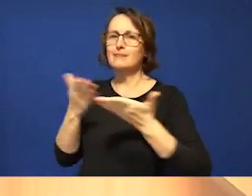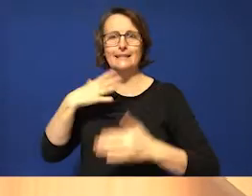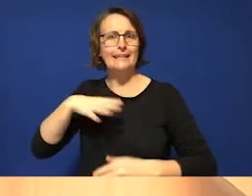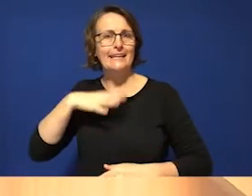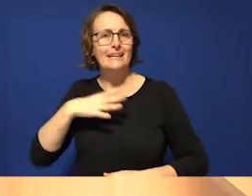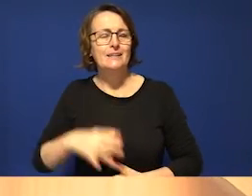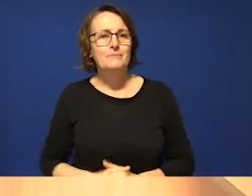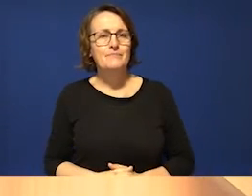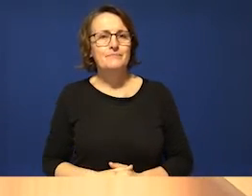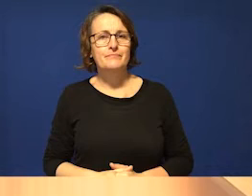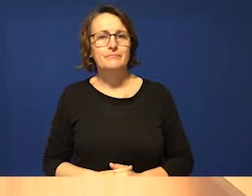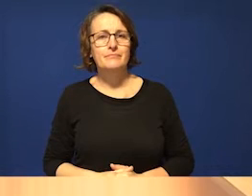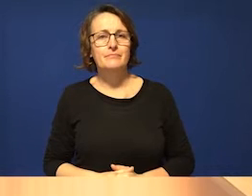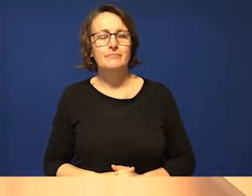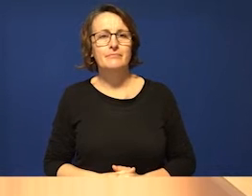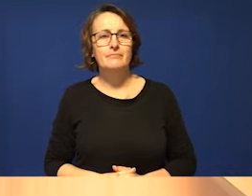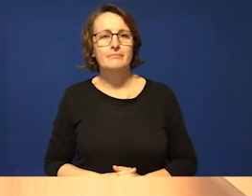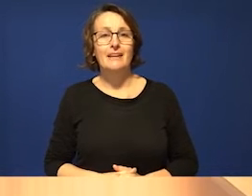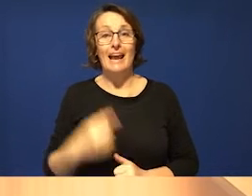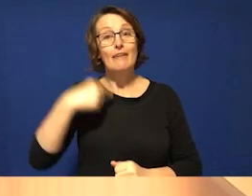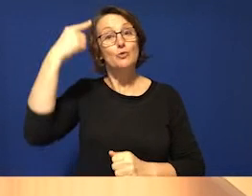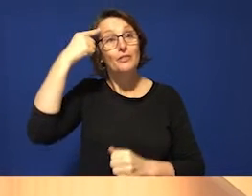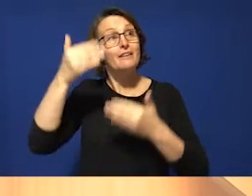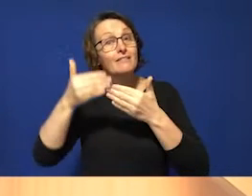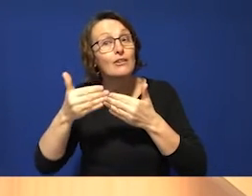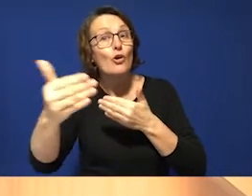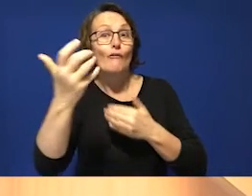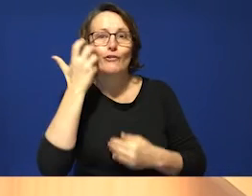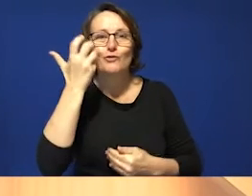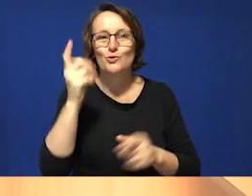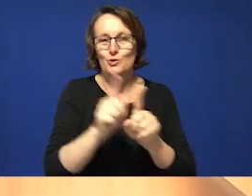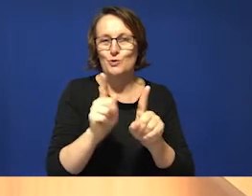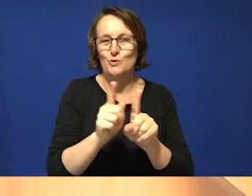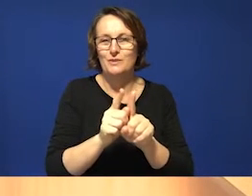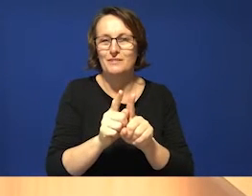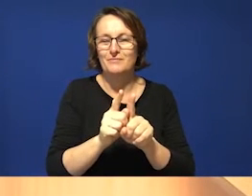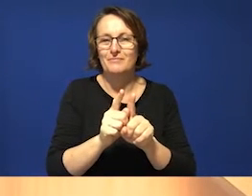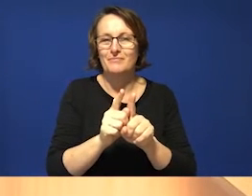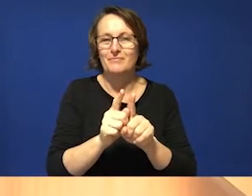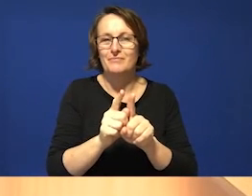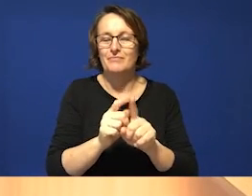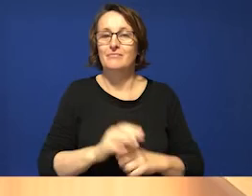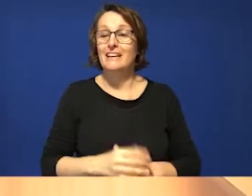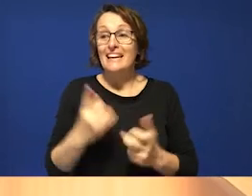and addressing just that longterm need. But always with the view that if we didn't do